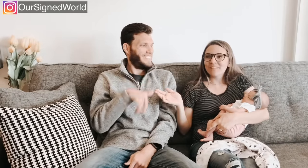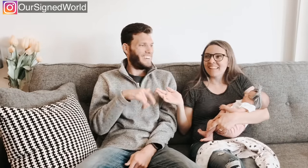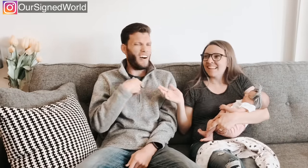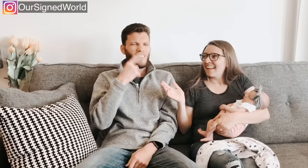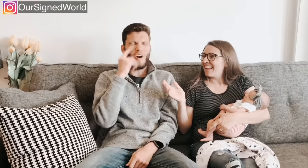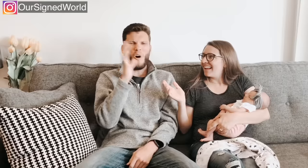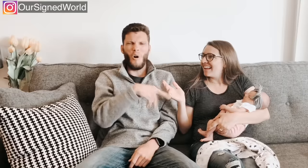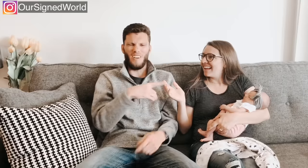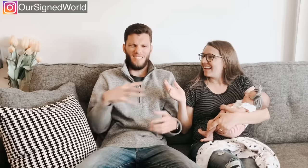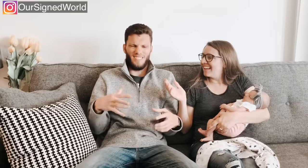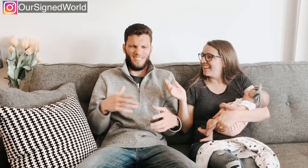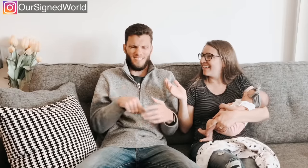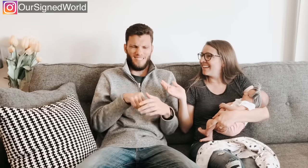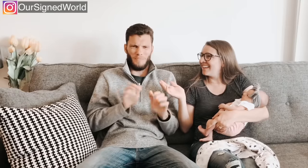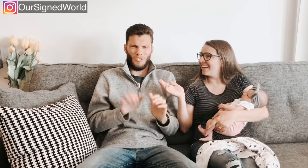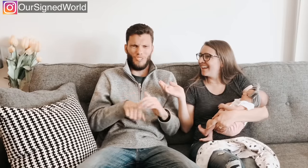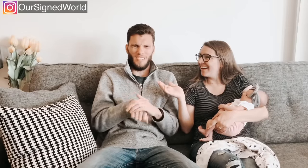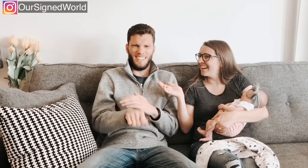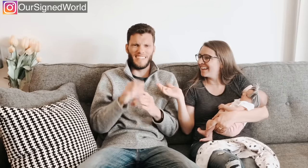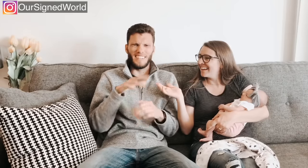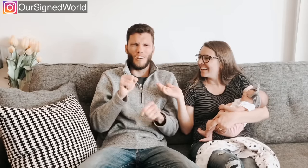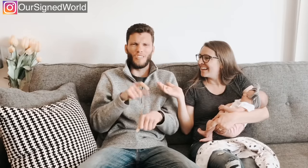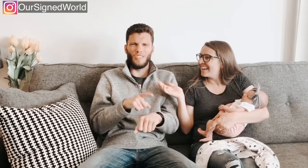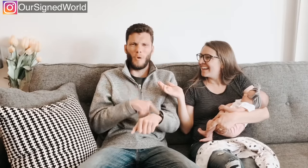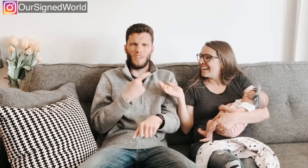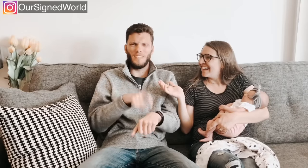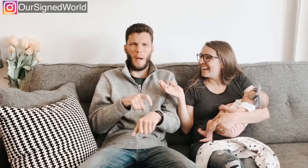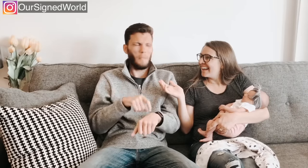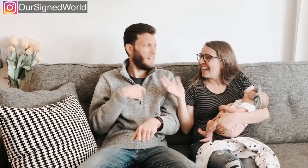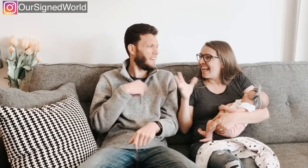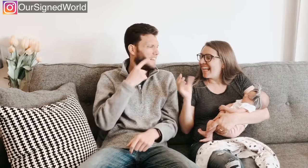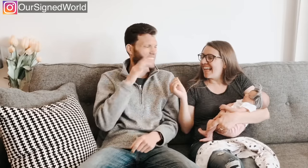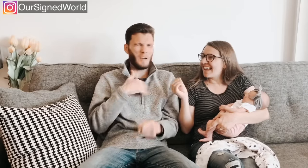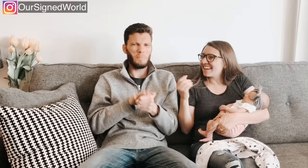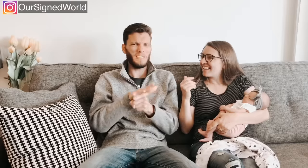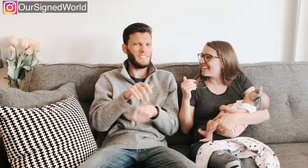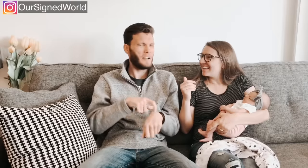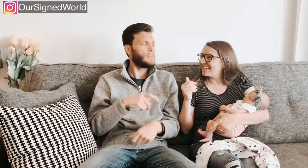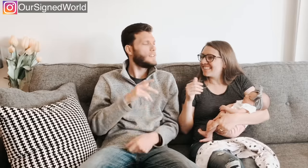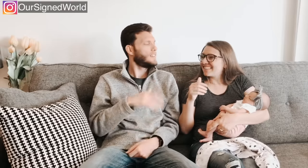Z: I thought pushing takes a long time. I thought I had plenty of time.